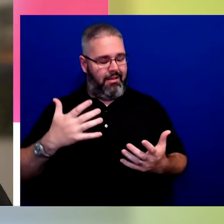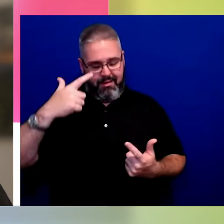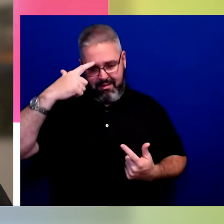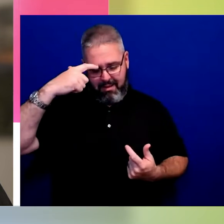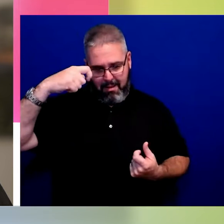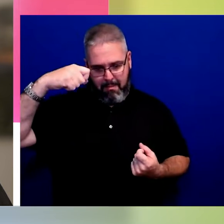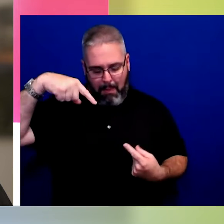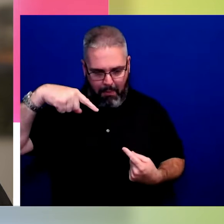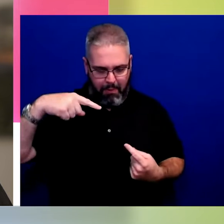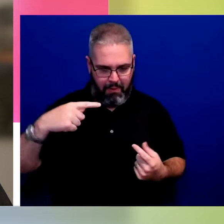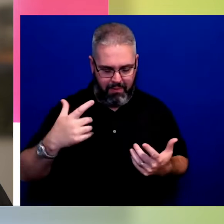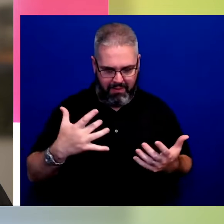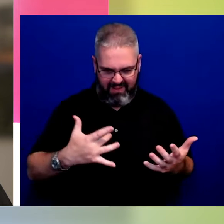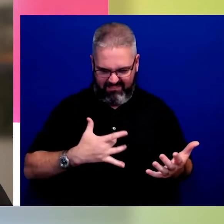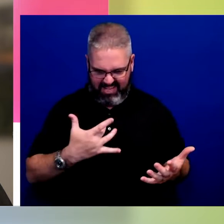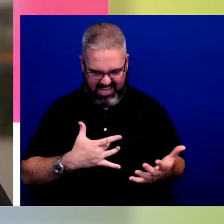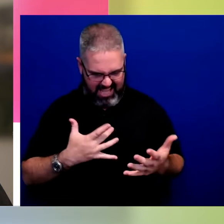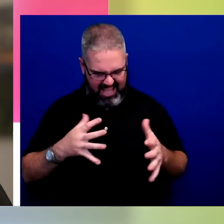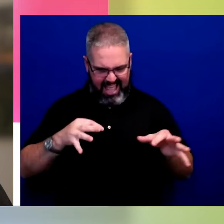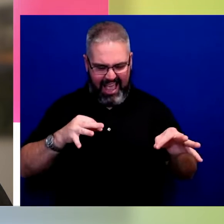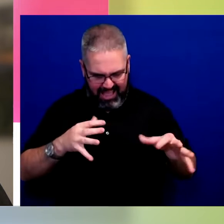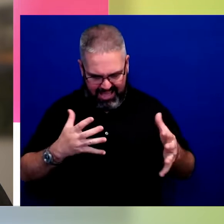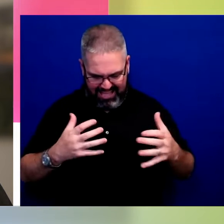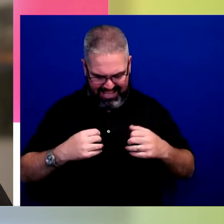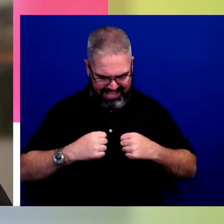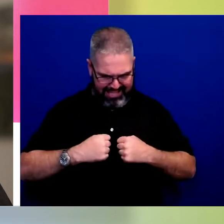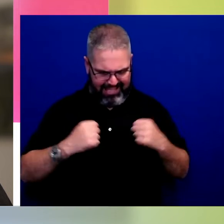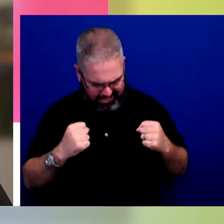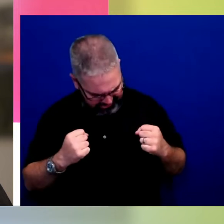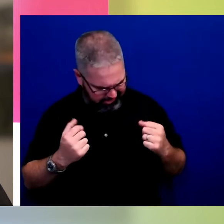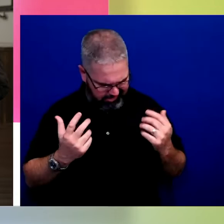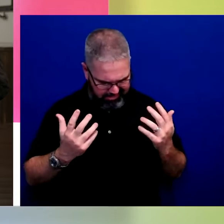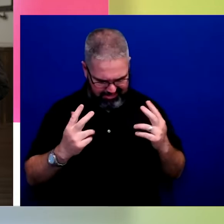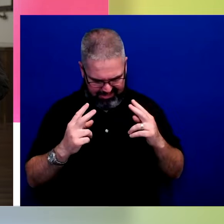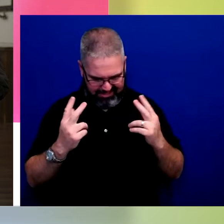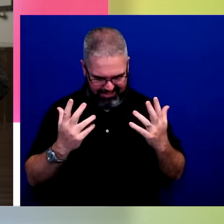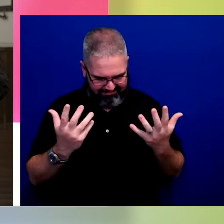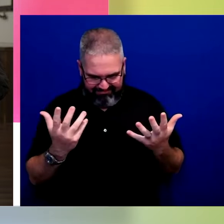not only that, you don't even need to describe it.